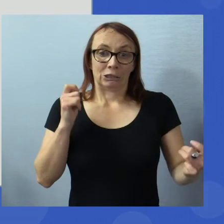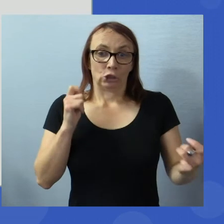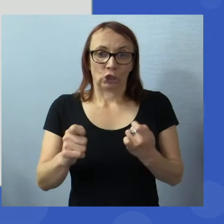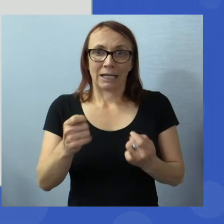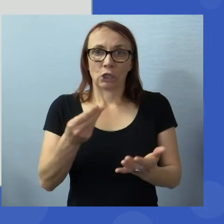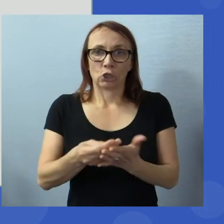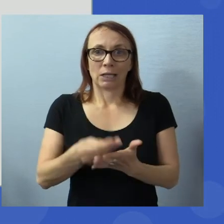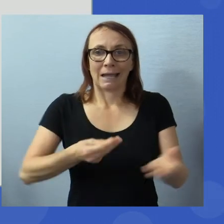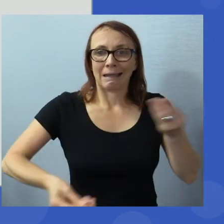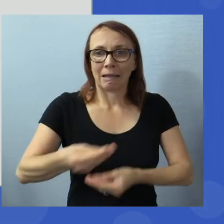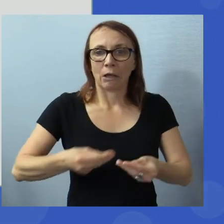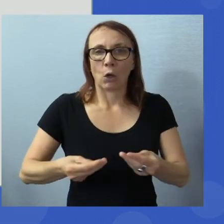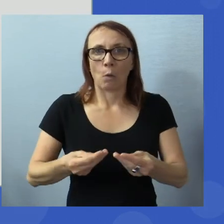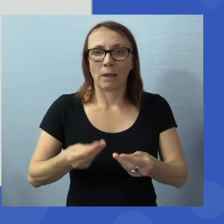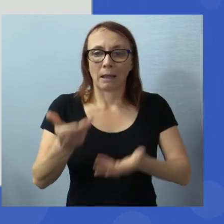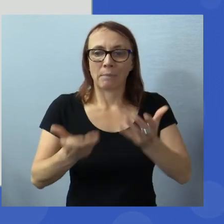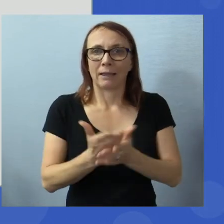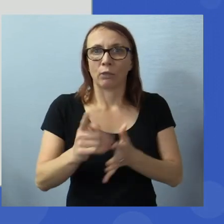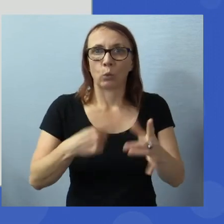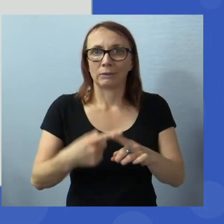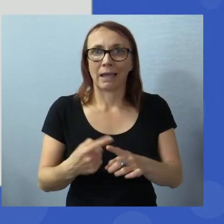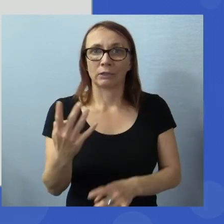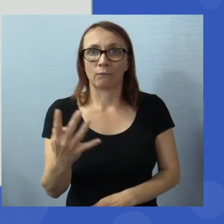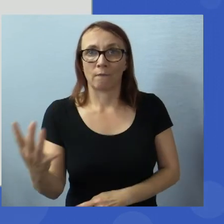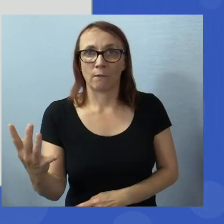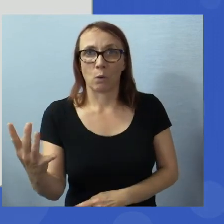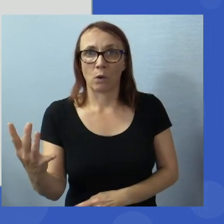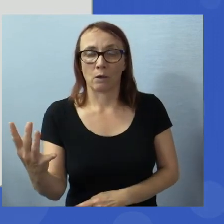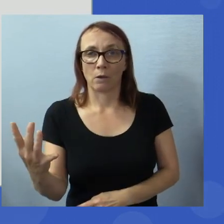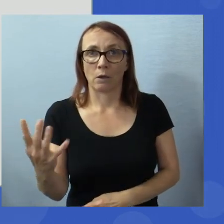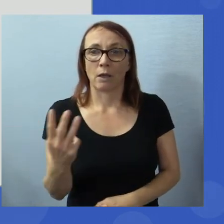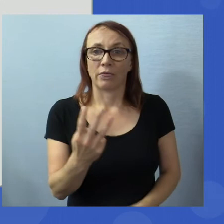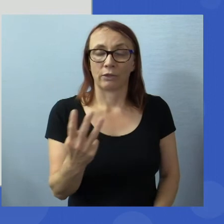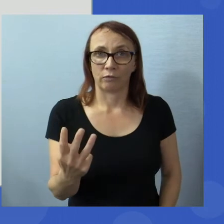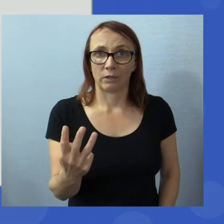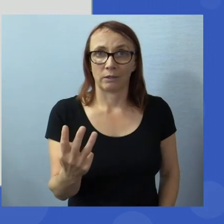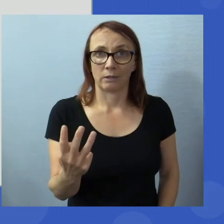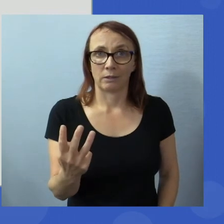changing the tax system 44 percent strongly agree 33 percent agree 16